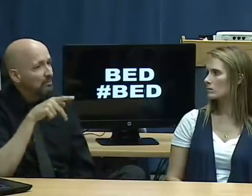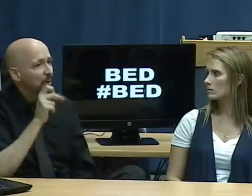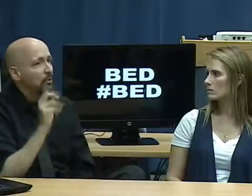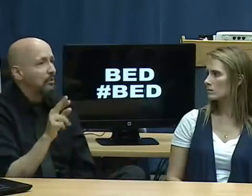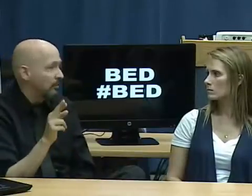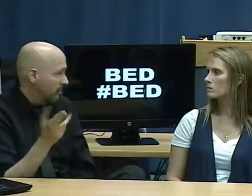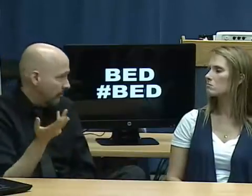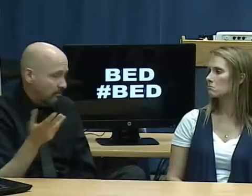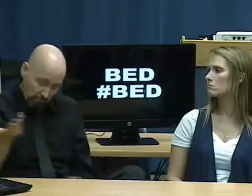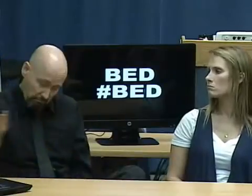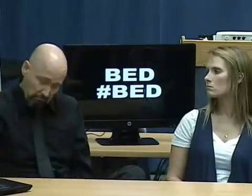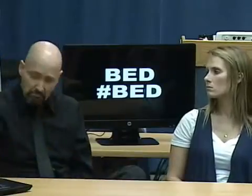"green #PEPPER."